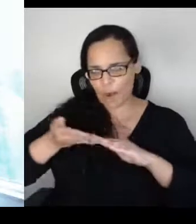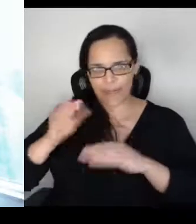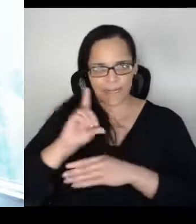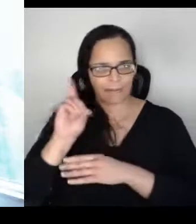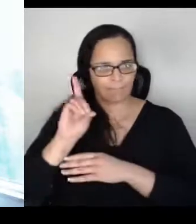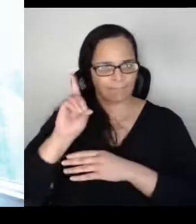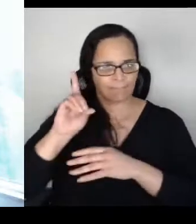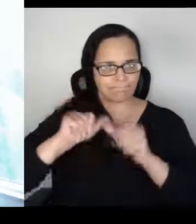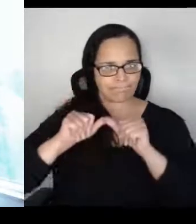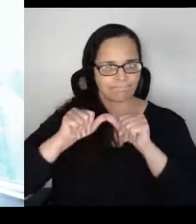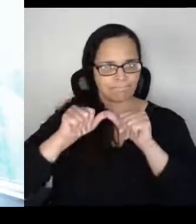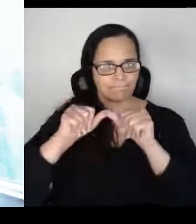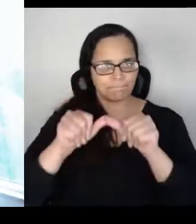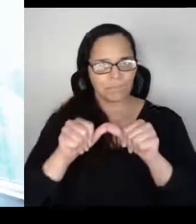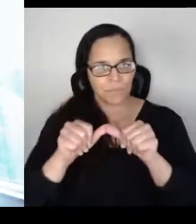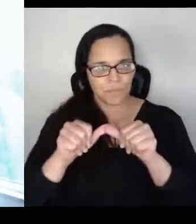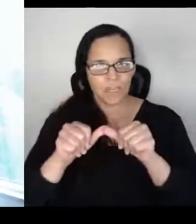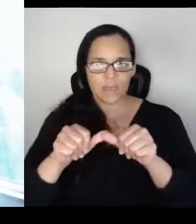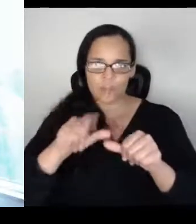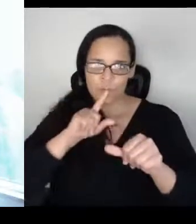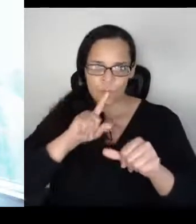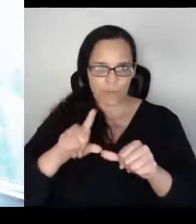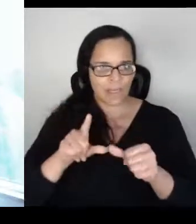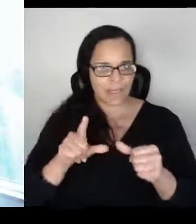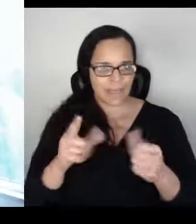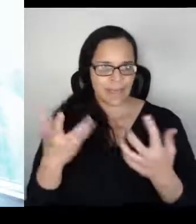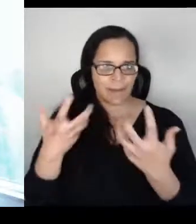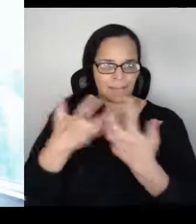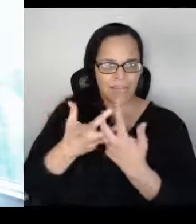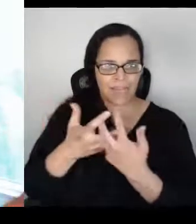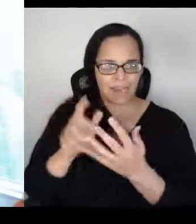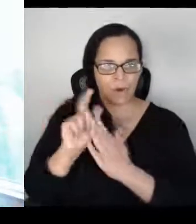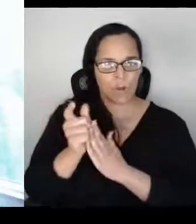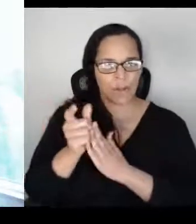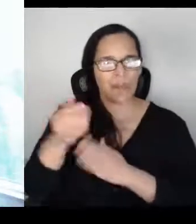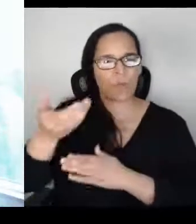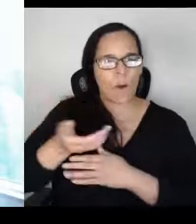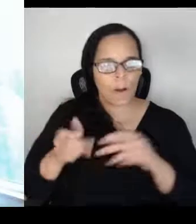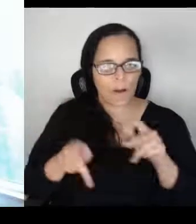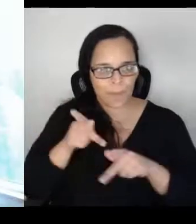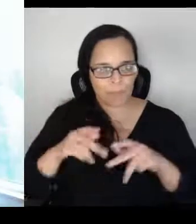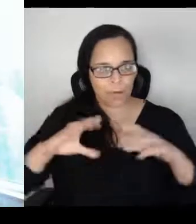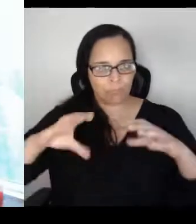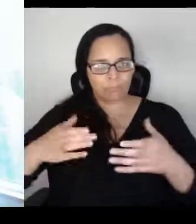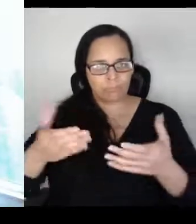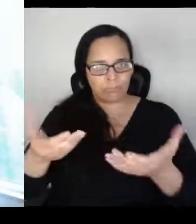to actually meet the moment and welcome people instead of continuing to invest in detaining